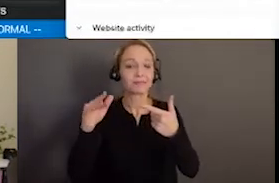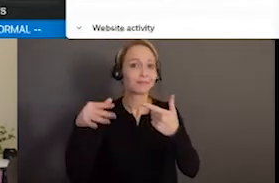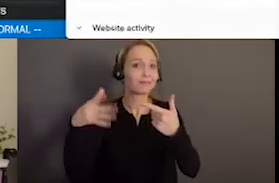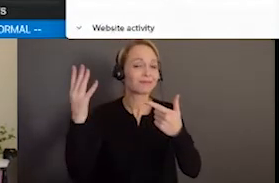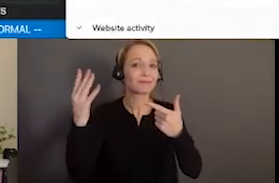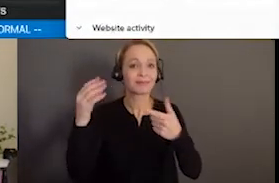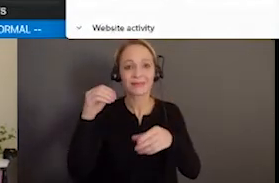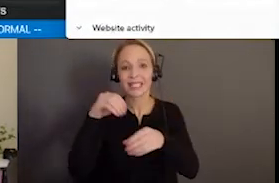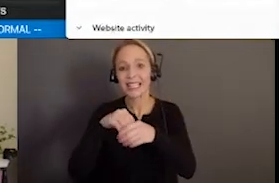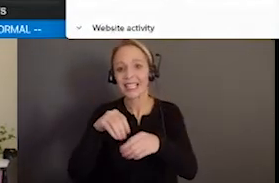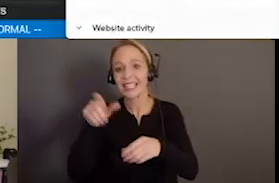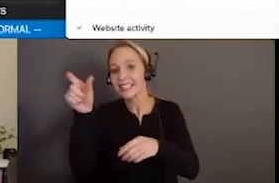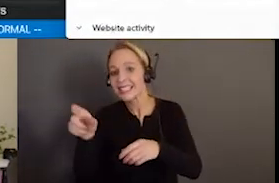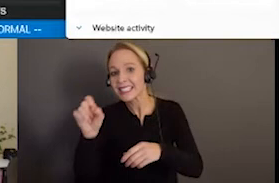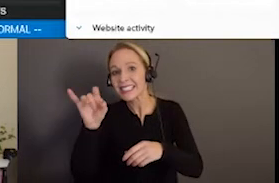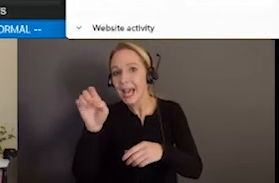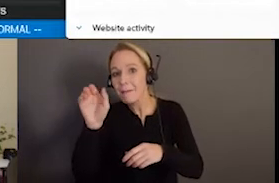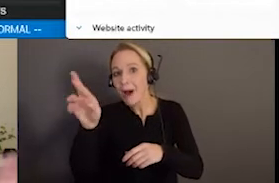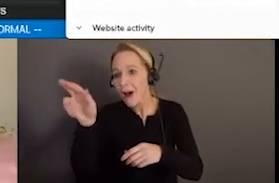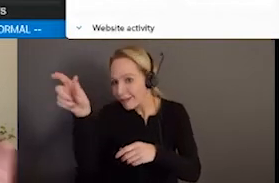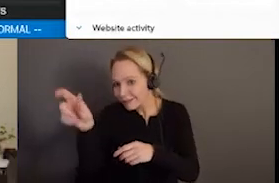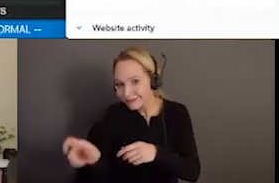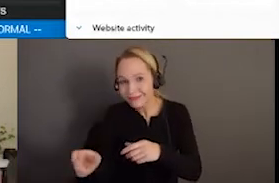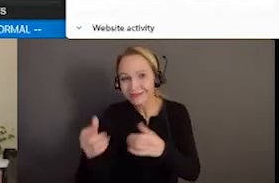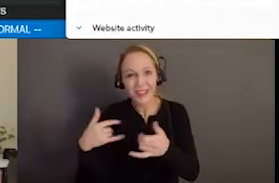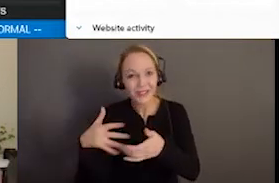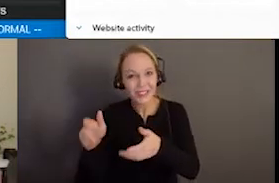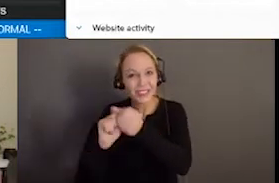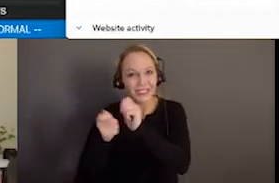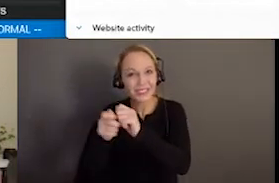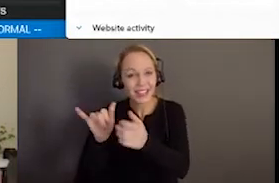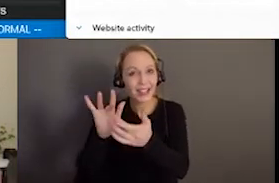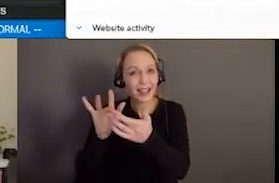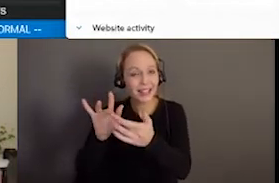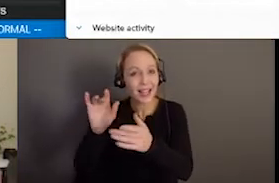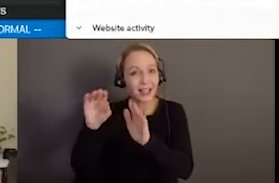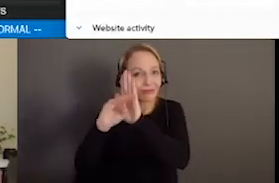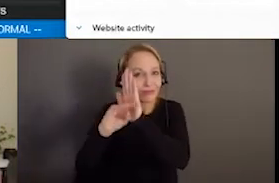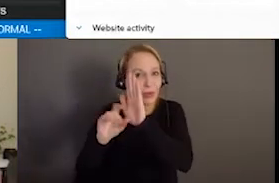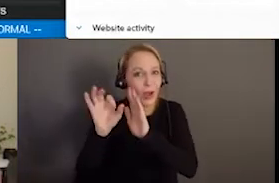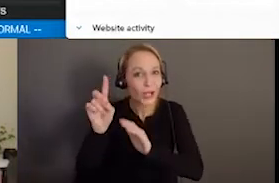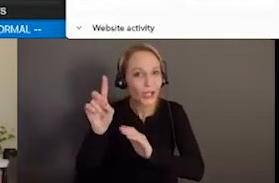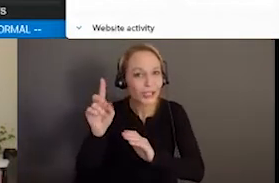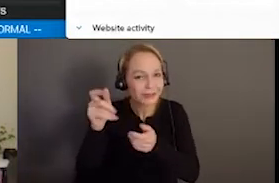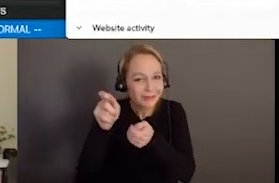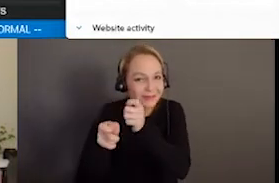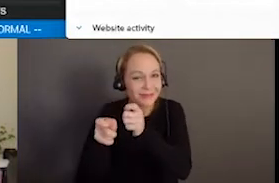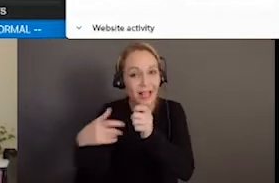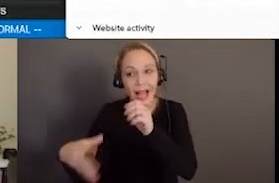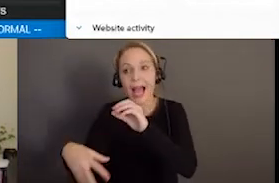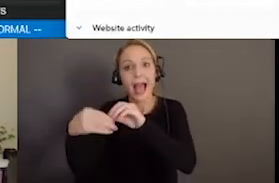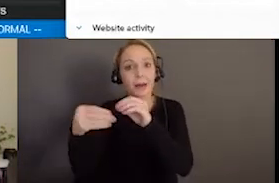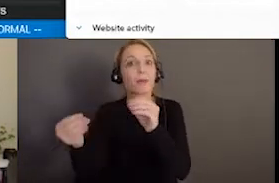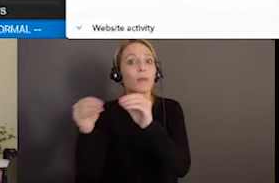I'VE NOW ADJUSTED THE CONTACT RECORD AND INTRODUCED ADDITIONAL INFORMATION THAT I CHOSE TO SUPPLY.